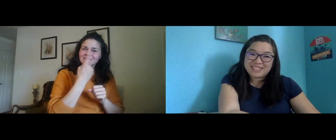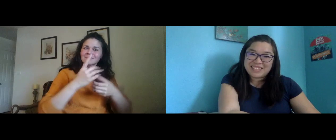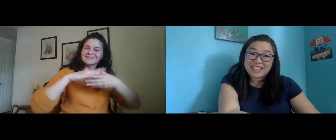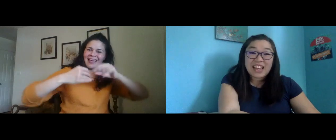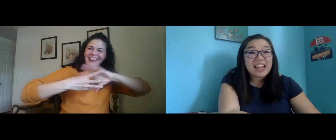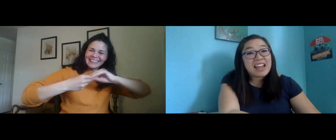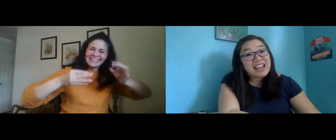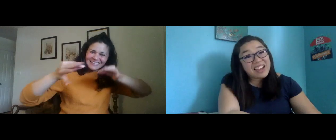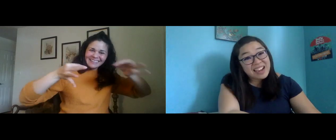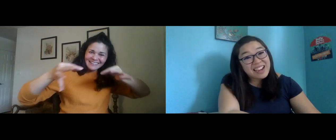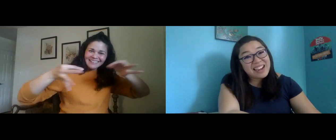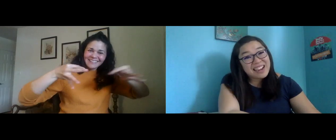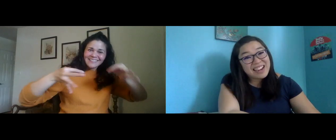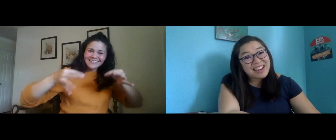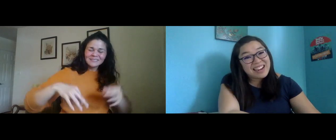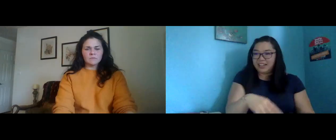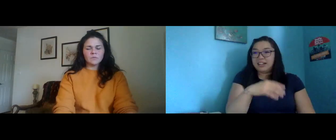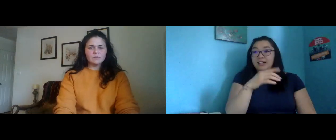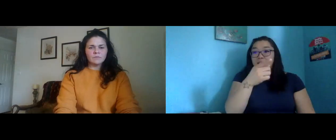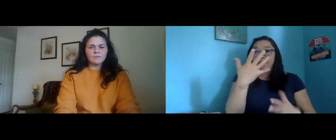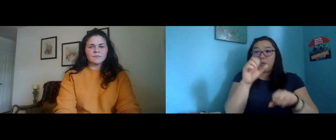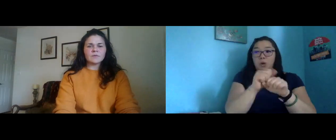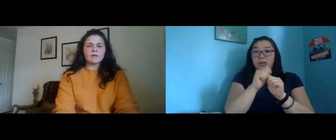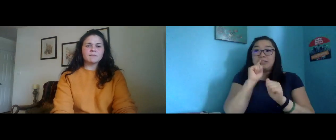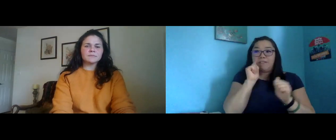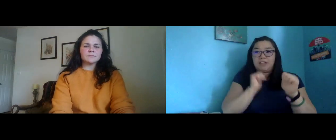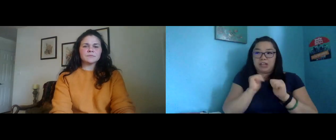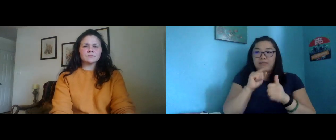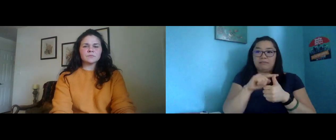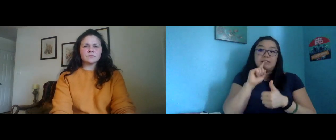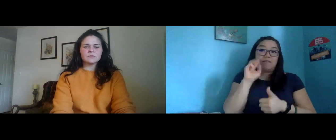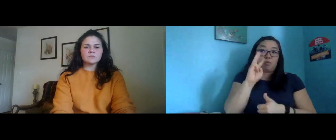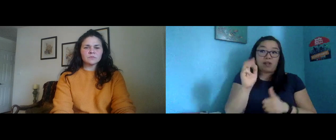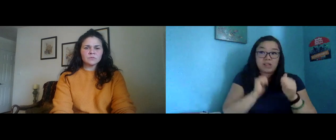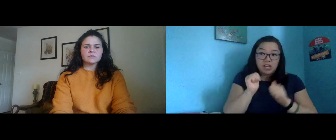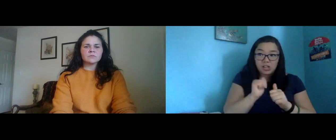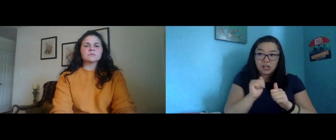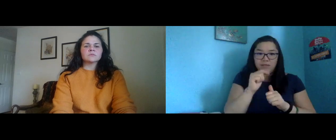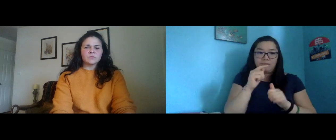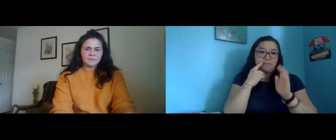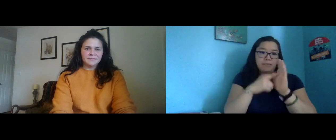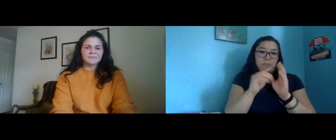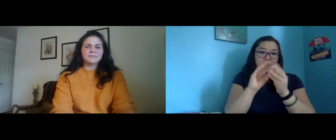but I was actually telling a story in ASL at the same time. P: You have worked with different theaters: Deaf West Theater